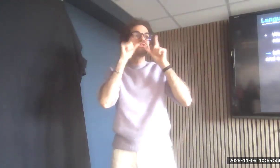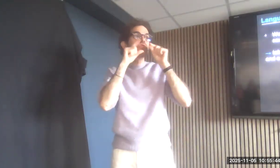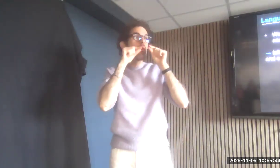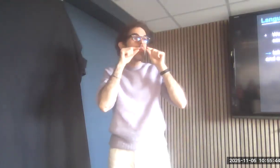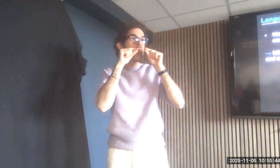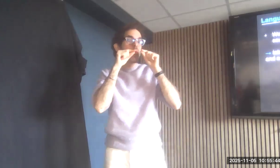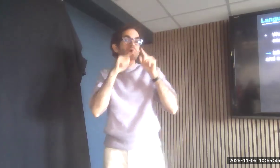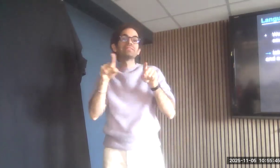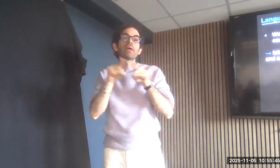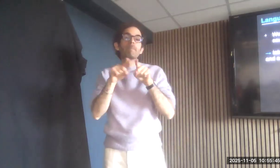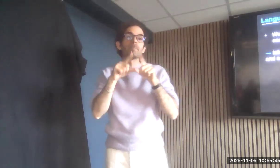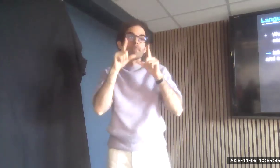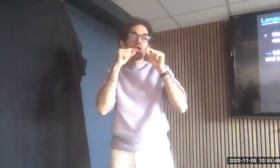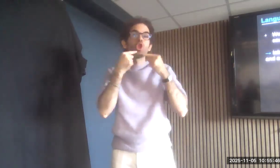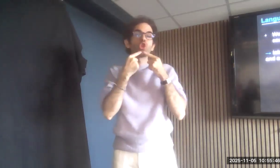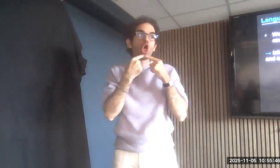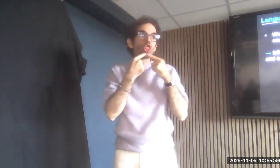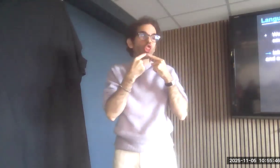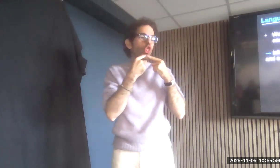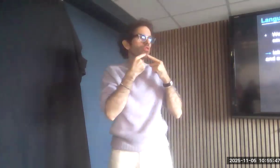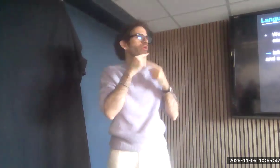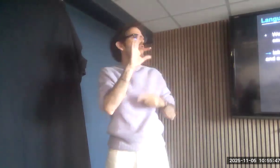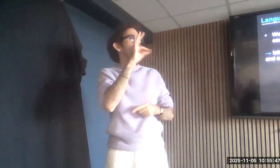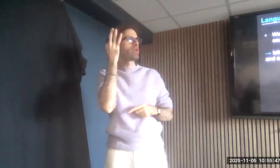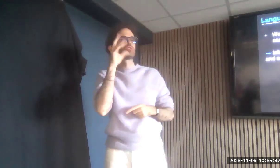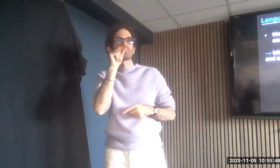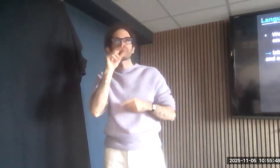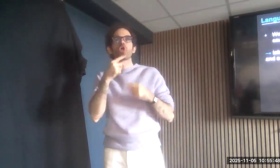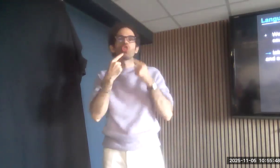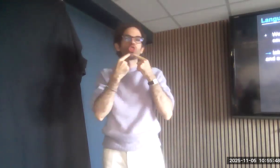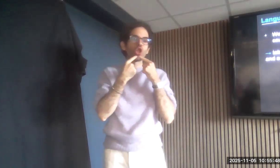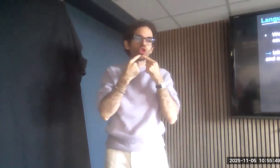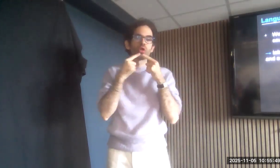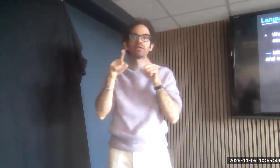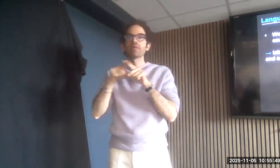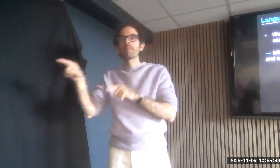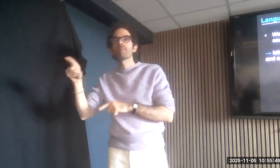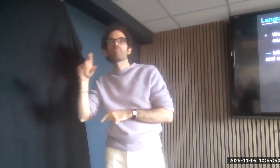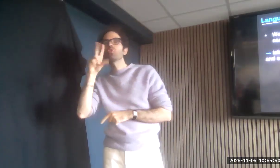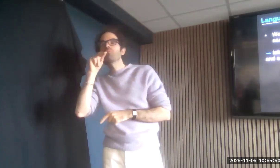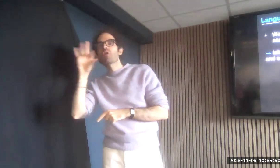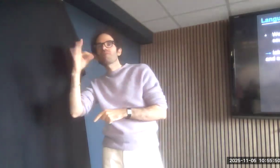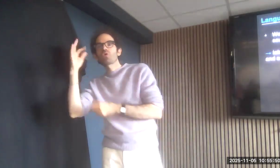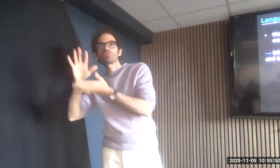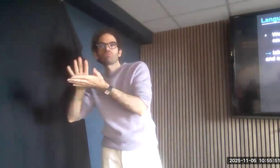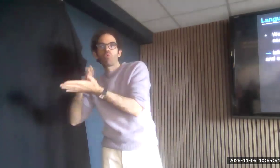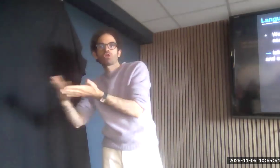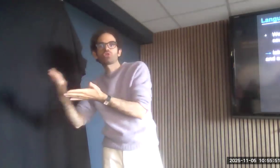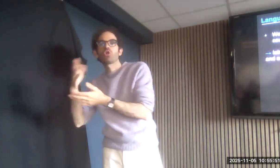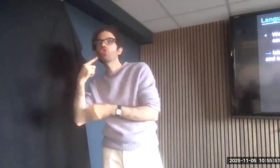We can see this in the mouthing. In the labialization of [DON] which comes from